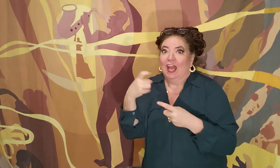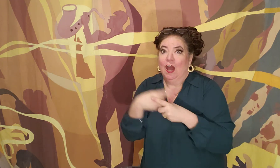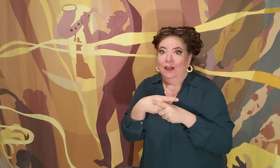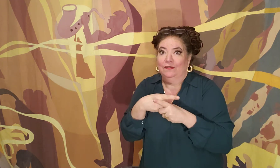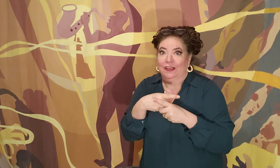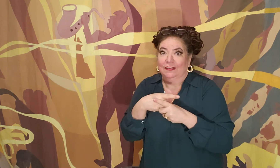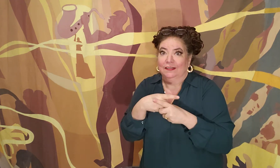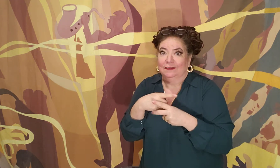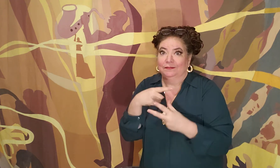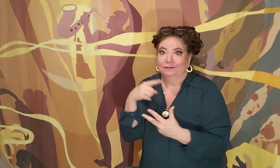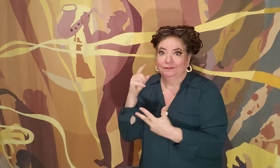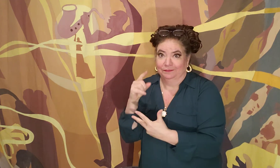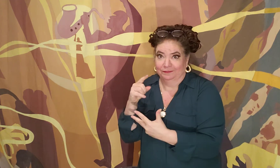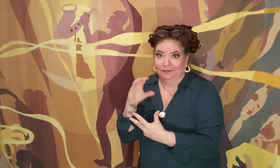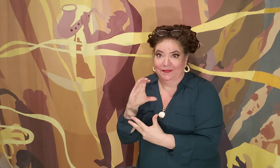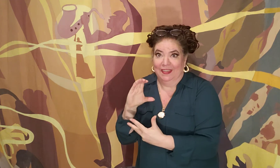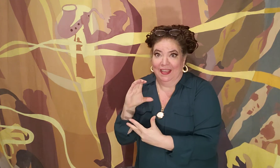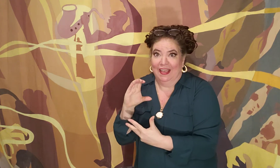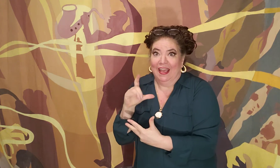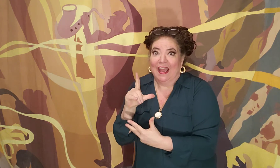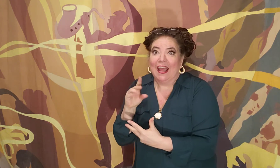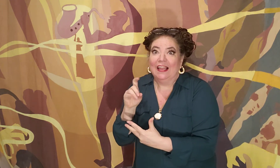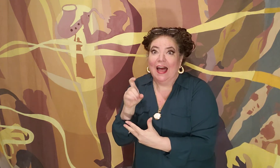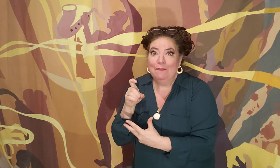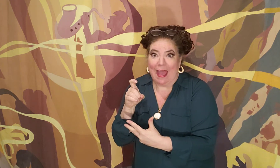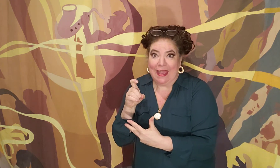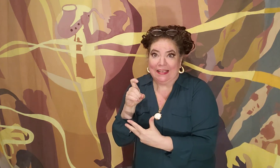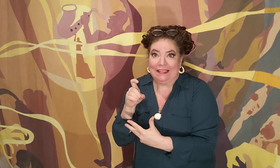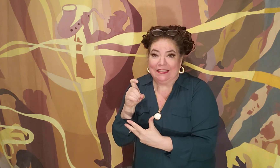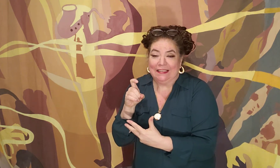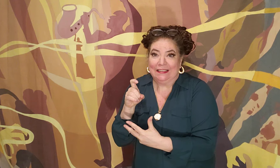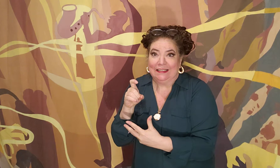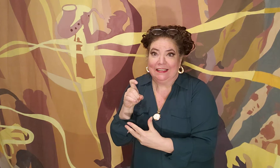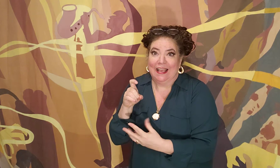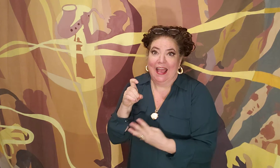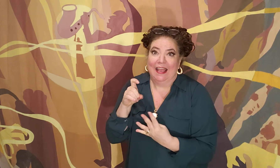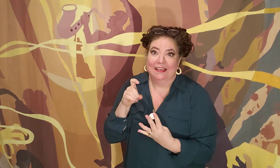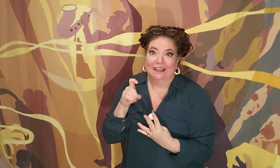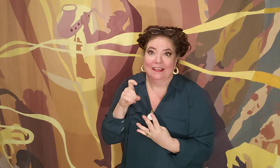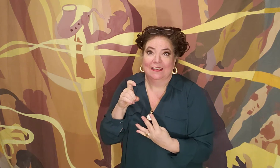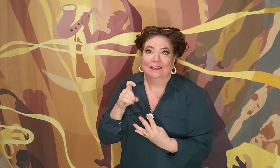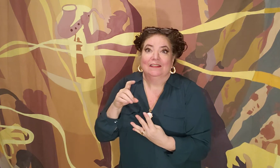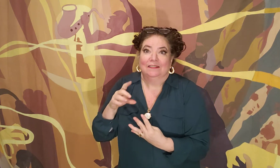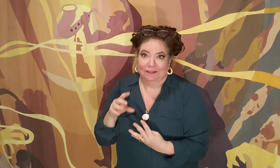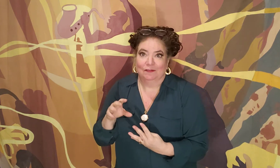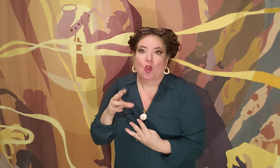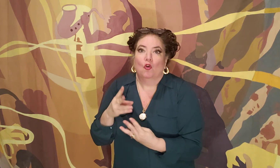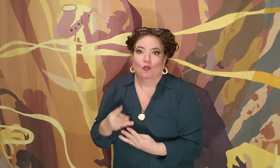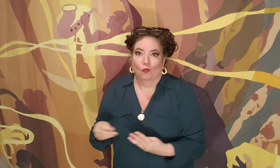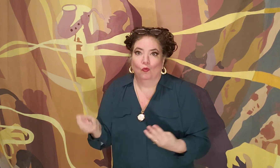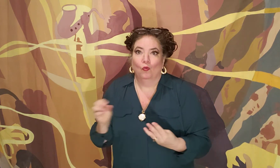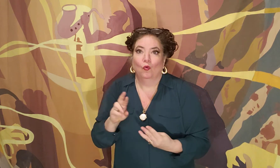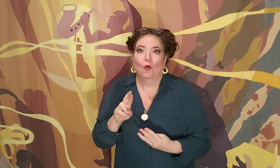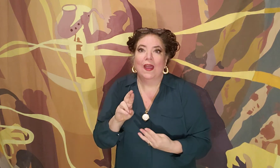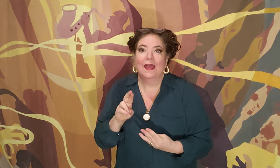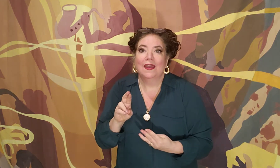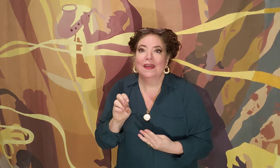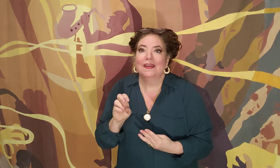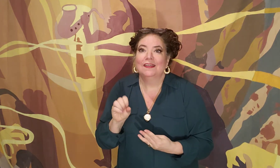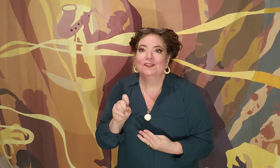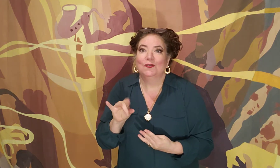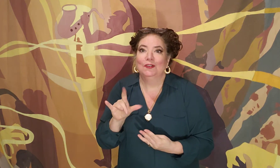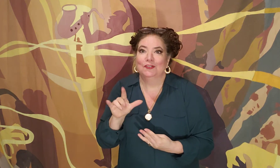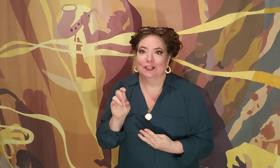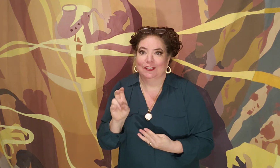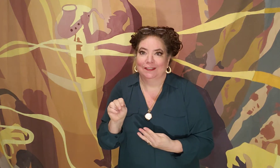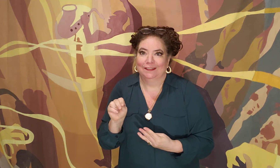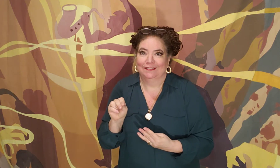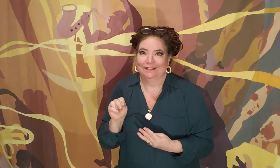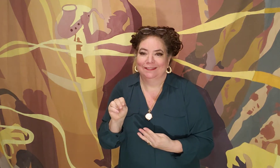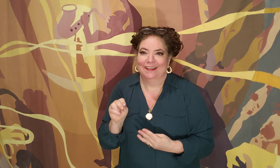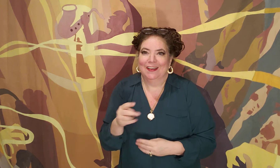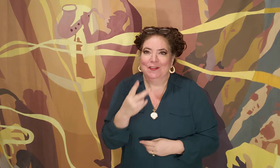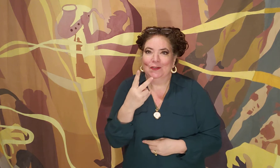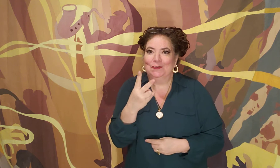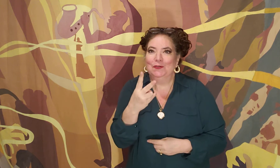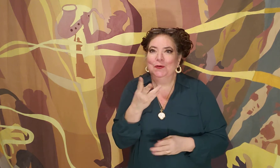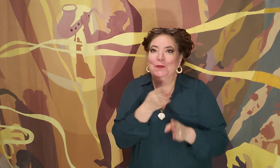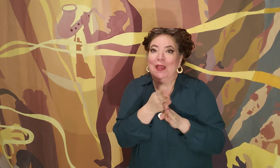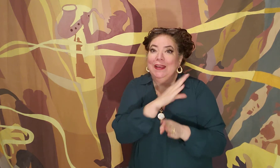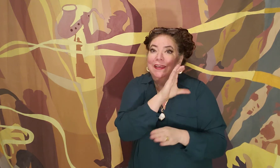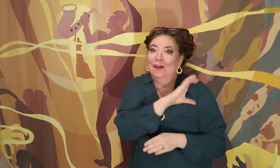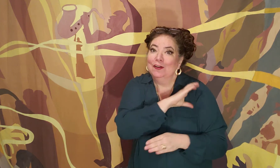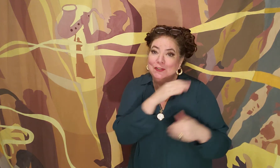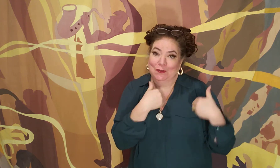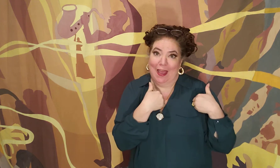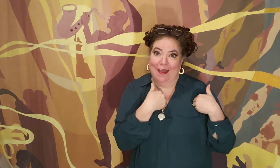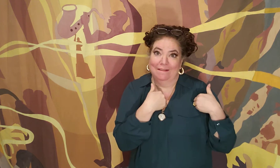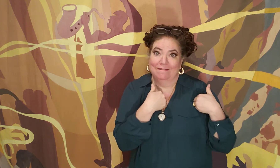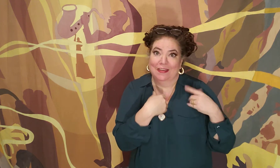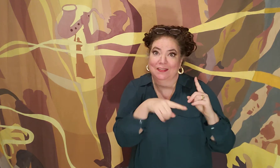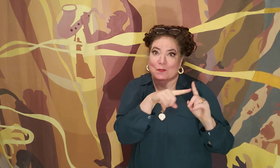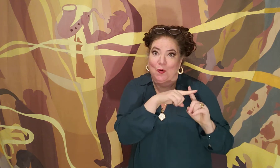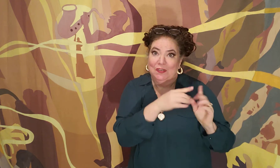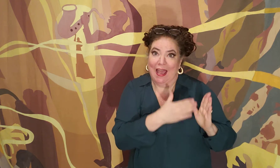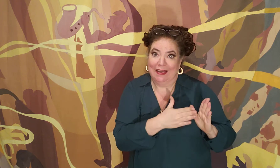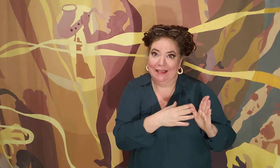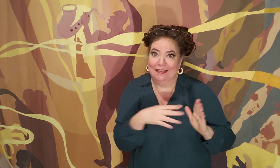conflict, climax, and resolution. The two main characters you have is protagonist,